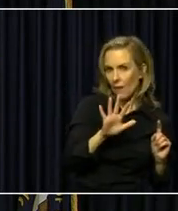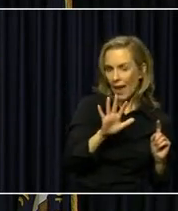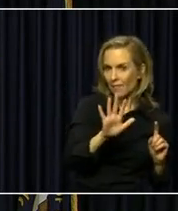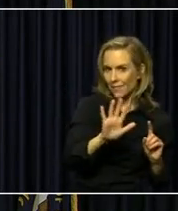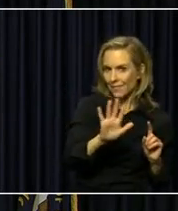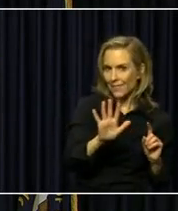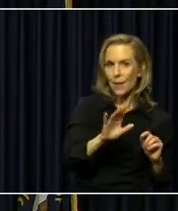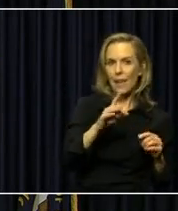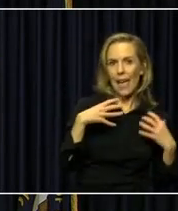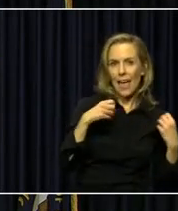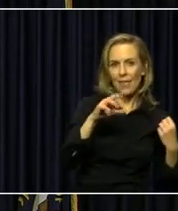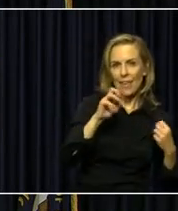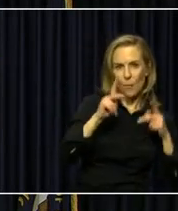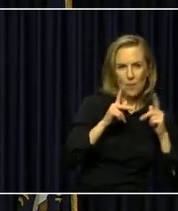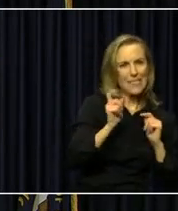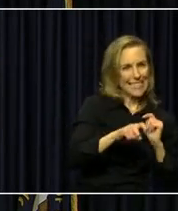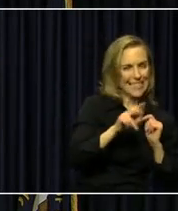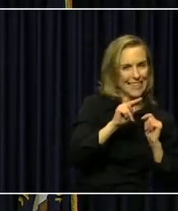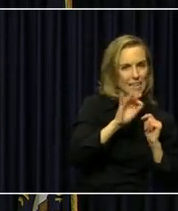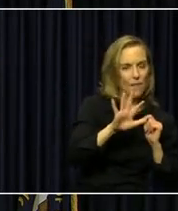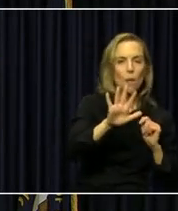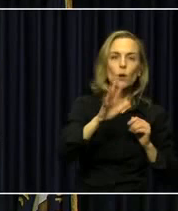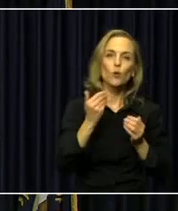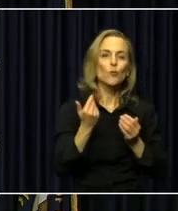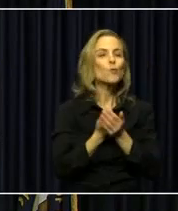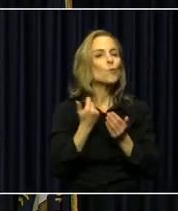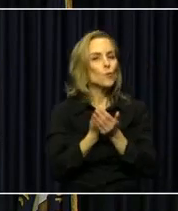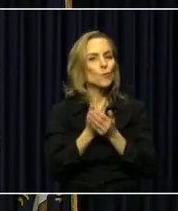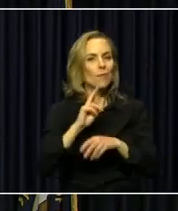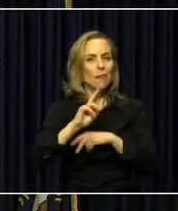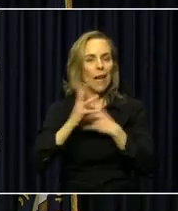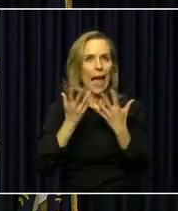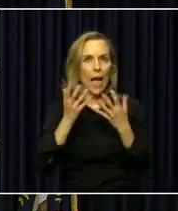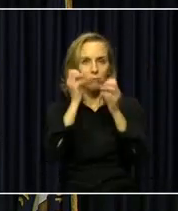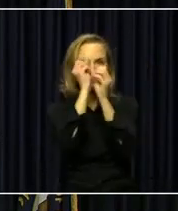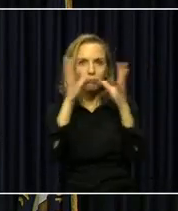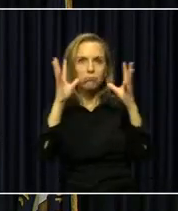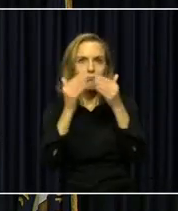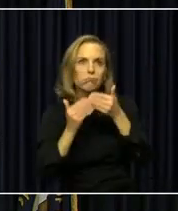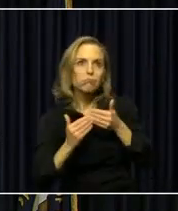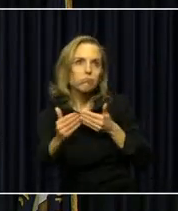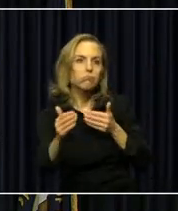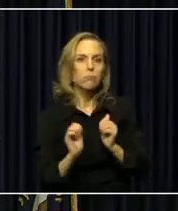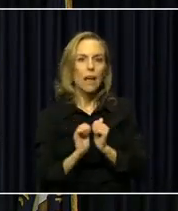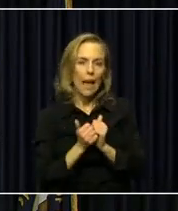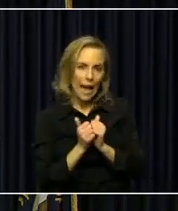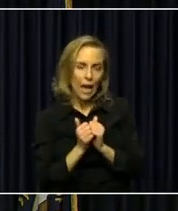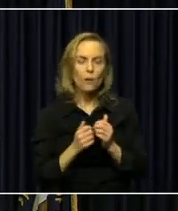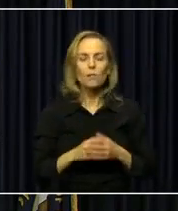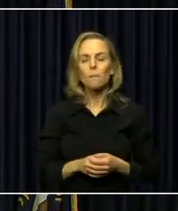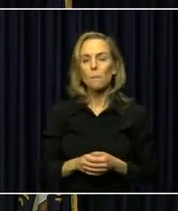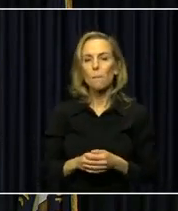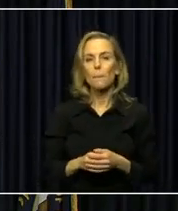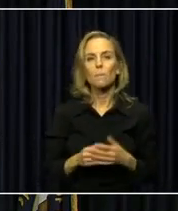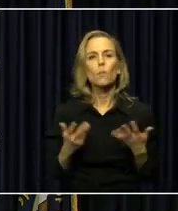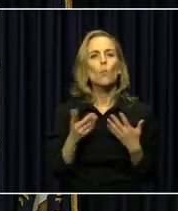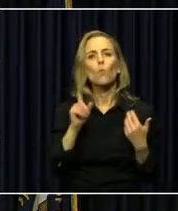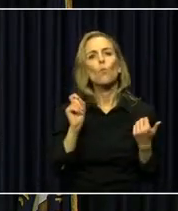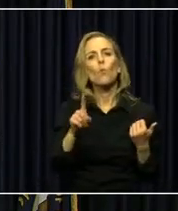HOUSE, THAT PRESIDENT TRUMP HAS PUT OUT SUGGESTS CASES OUGHT TO BE GOING DOWN BEFORE FOR 14